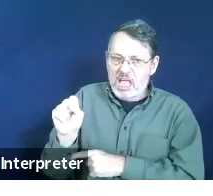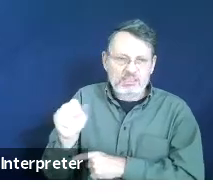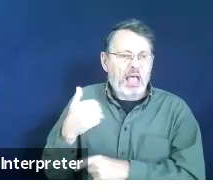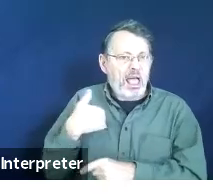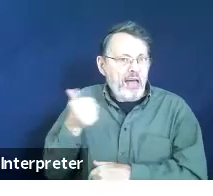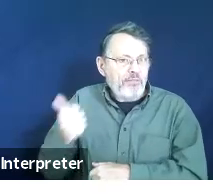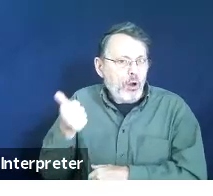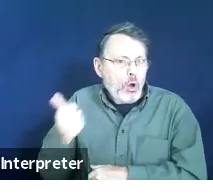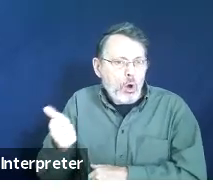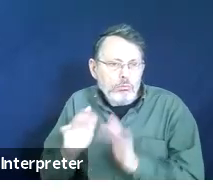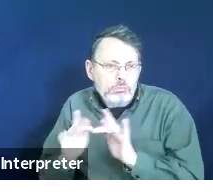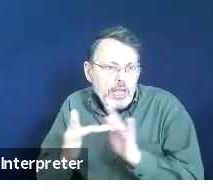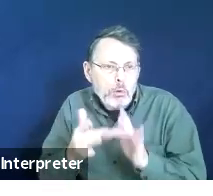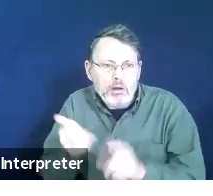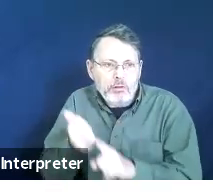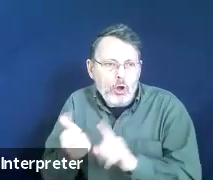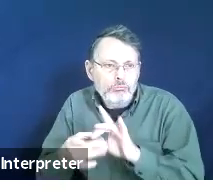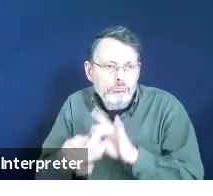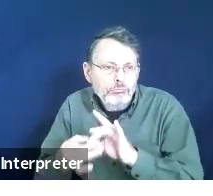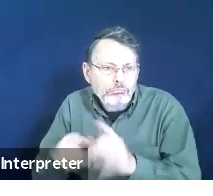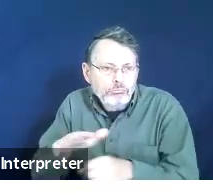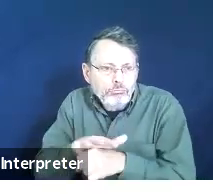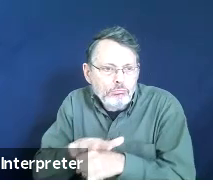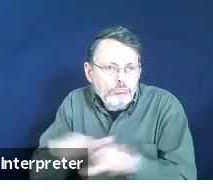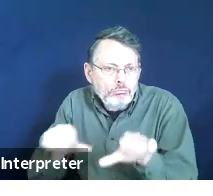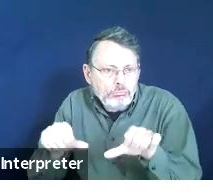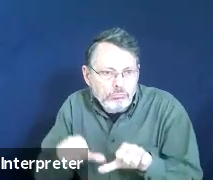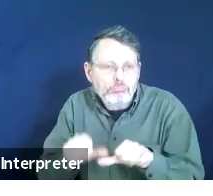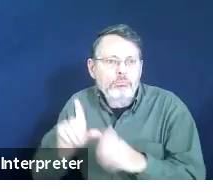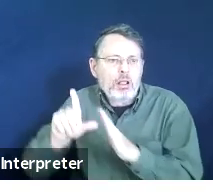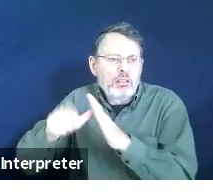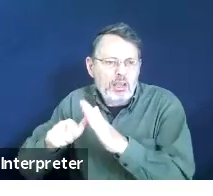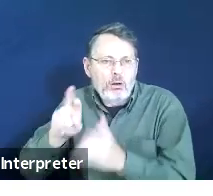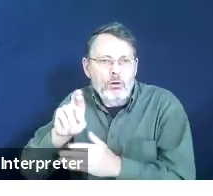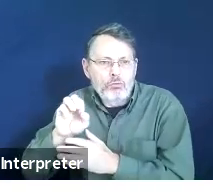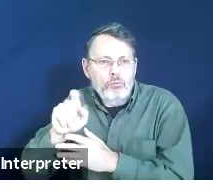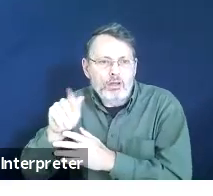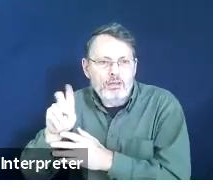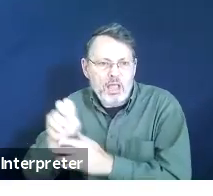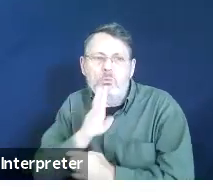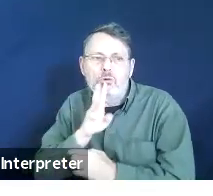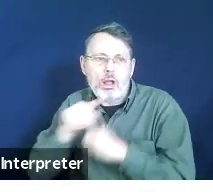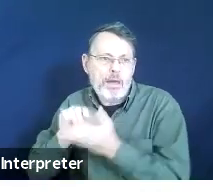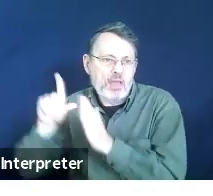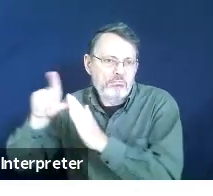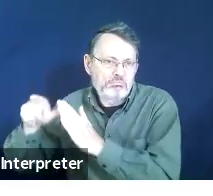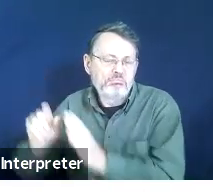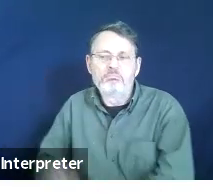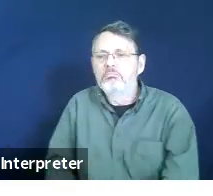on the regional level. Roxann will be speaking about that a little later.